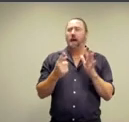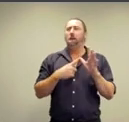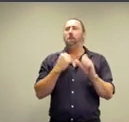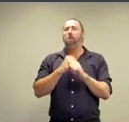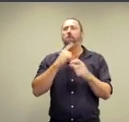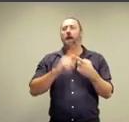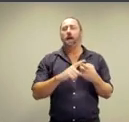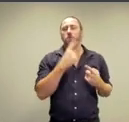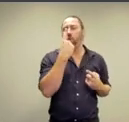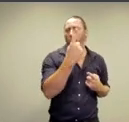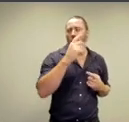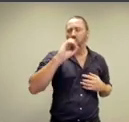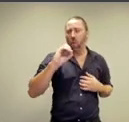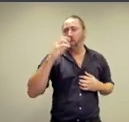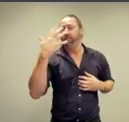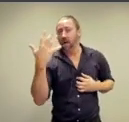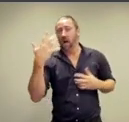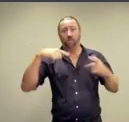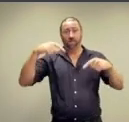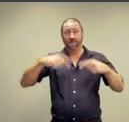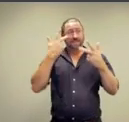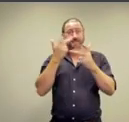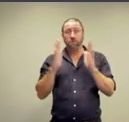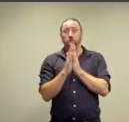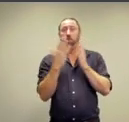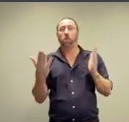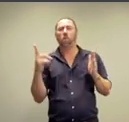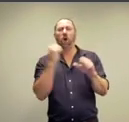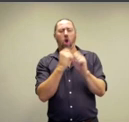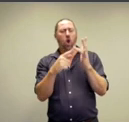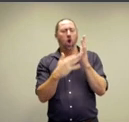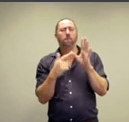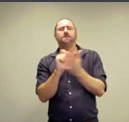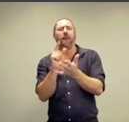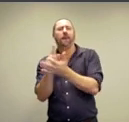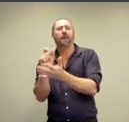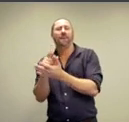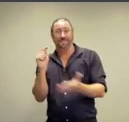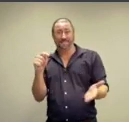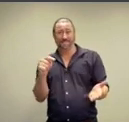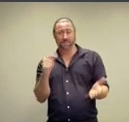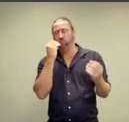is on page 105 of this exhibition book that GOMA